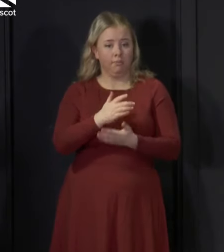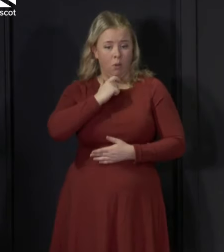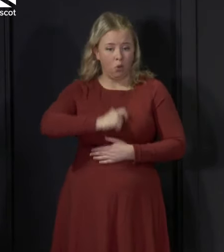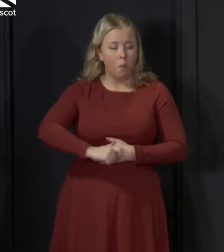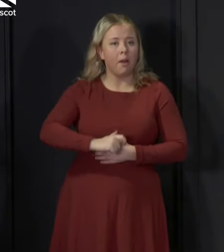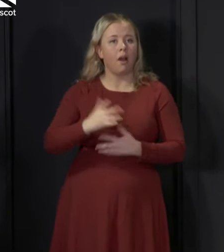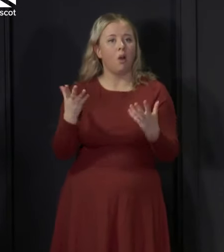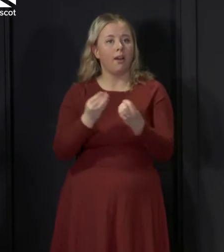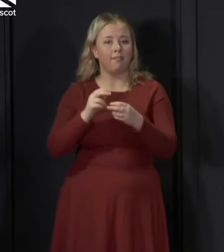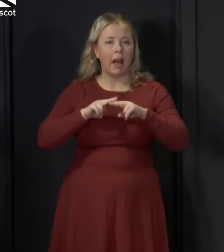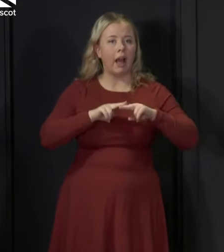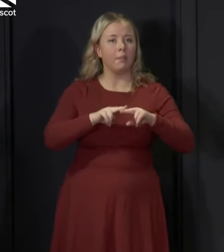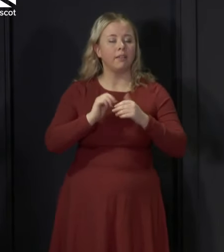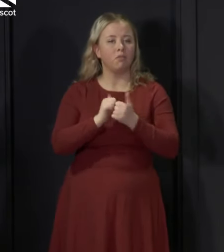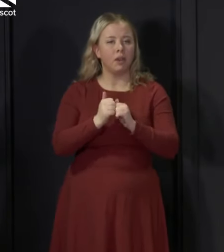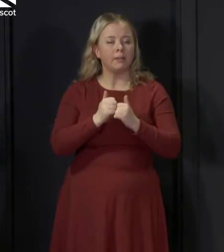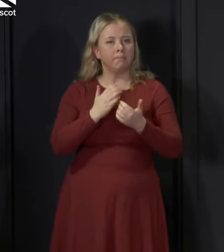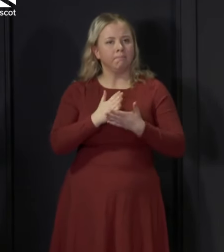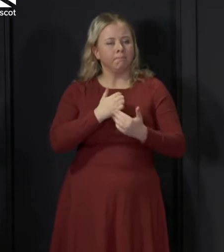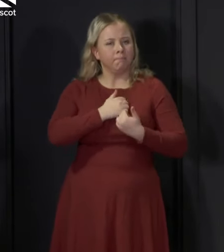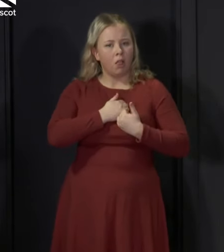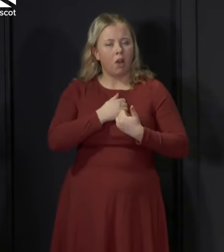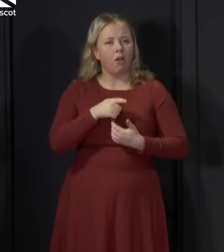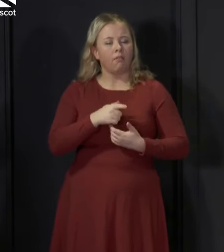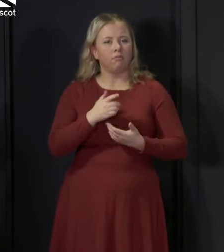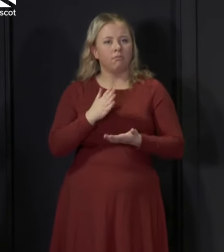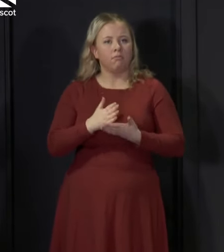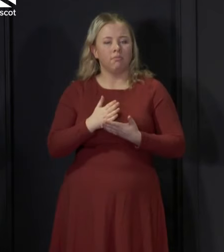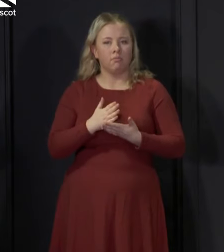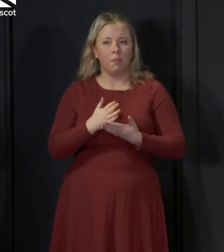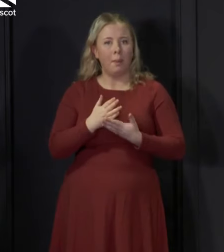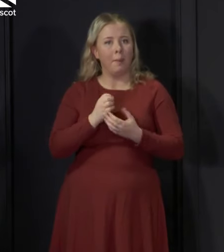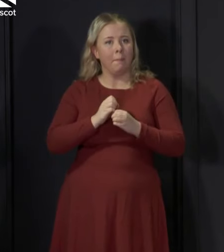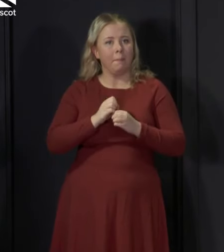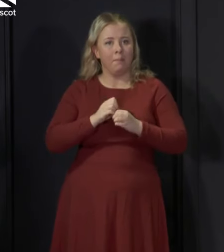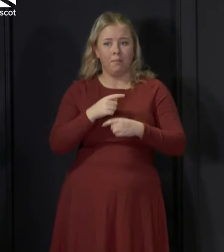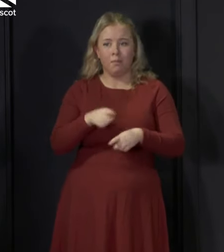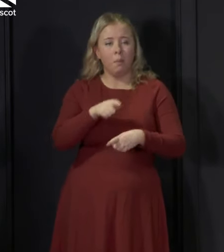and cherished an individual who is now deeply missed by those that they've left behind.